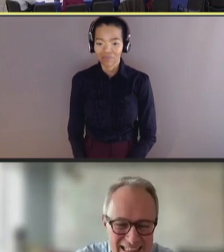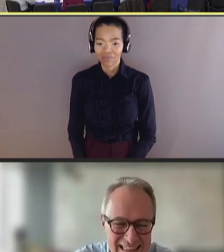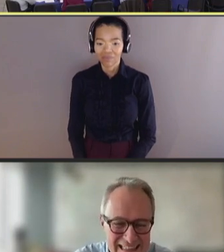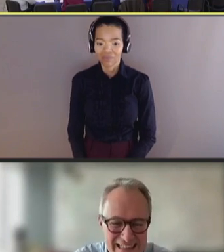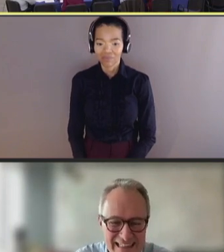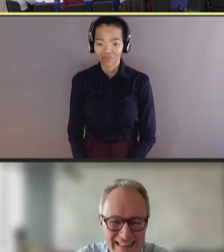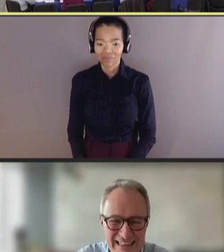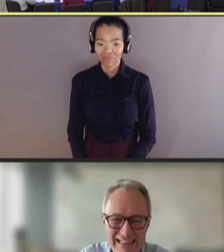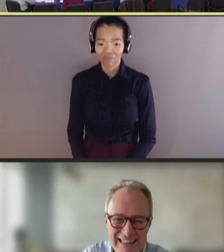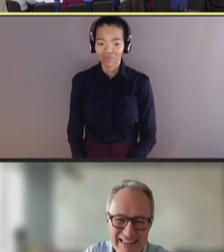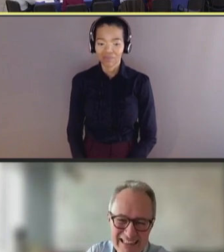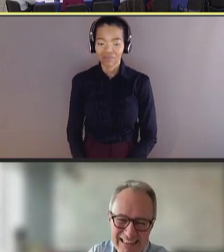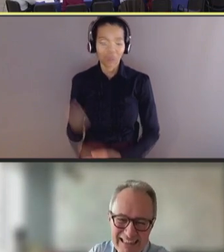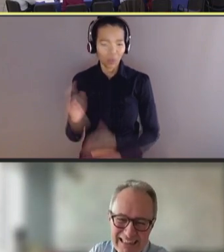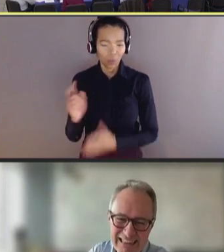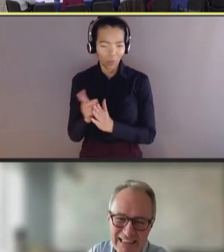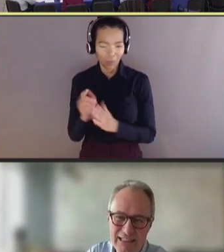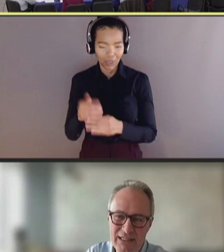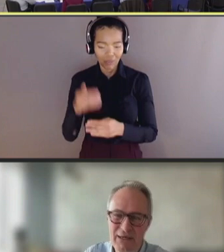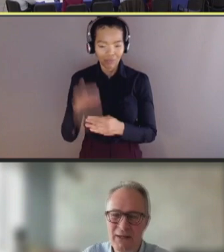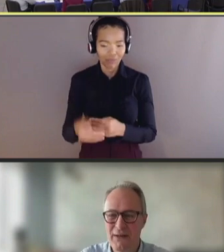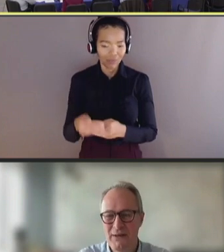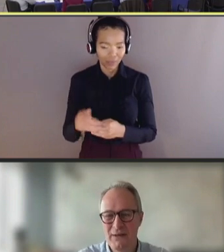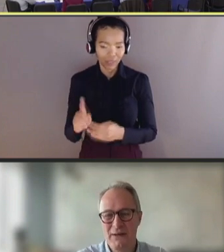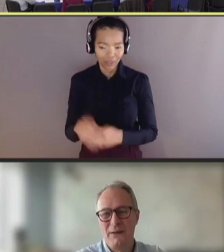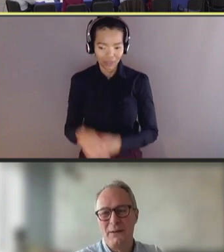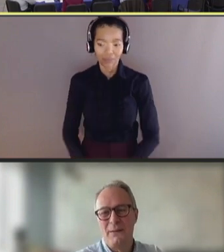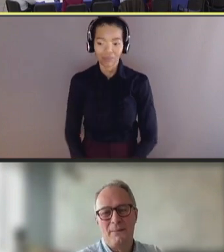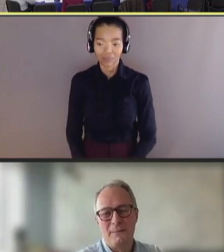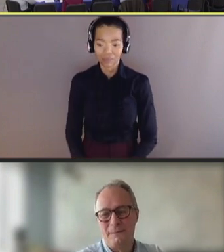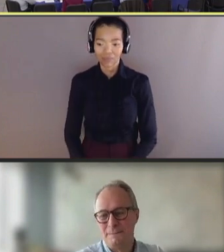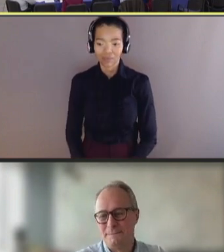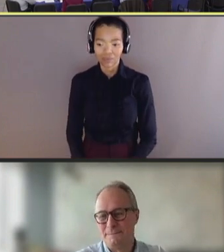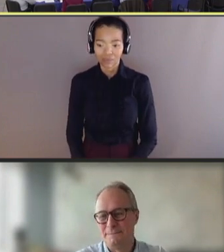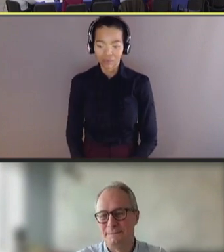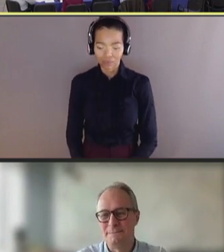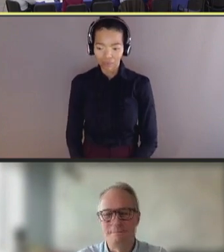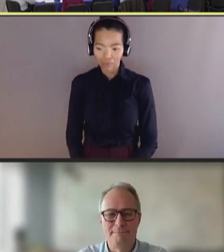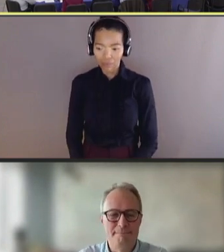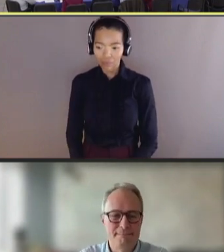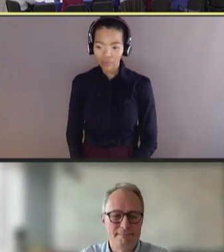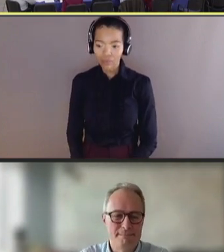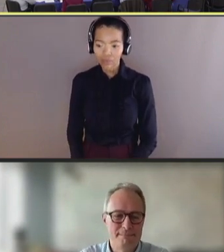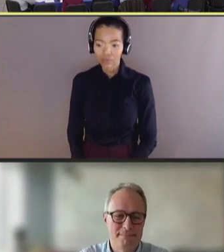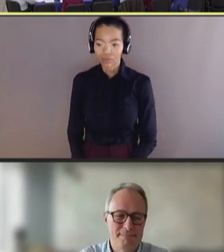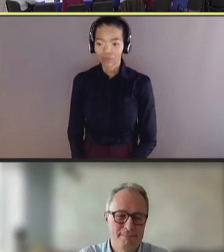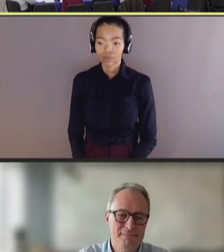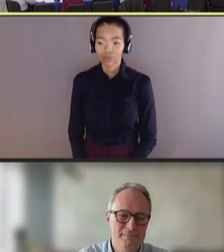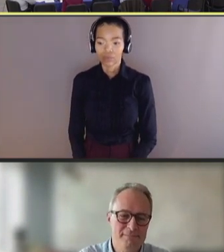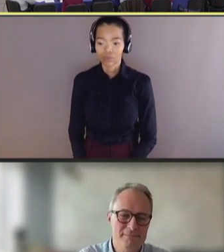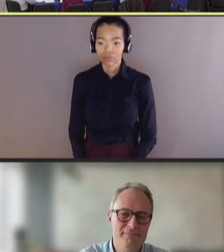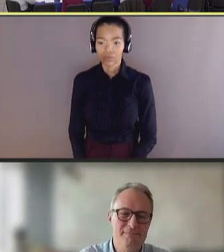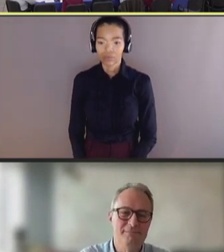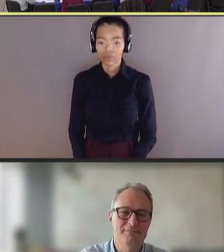you -- hang on just a second.